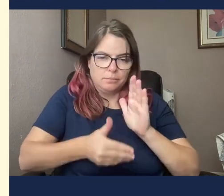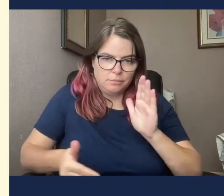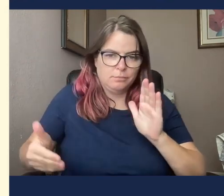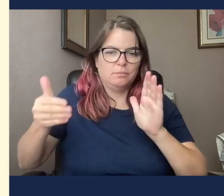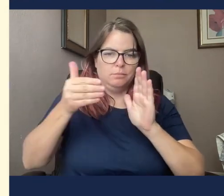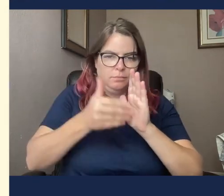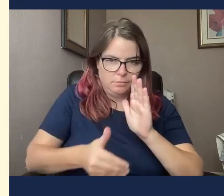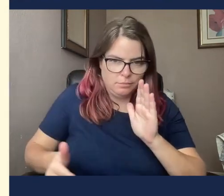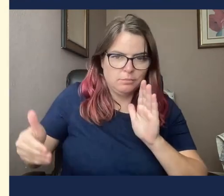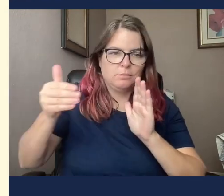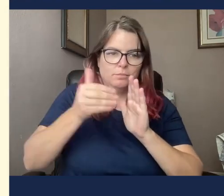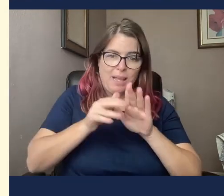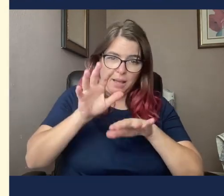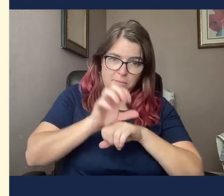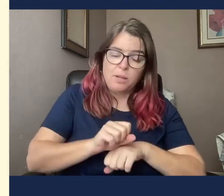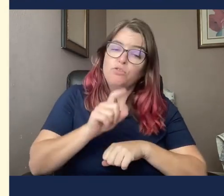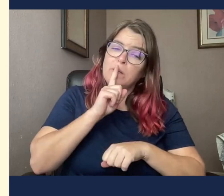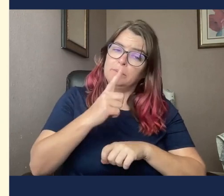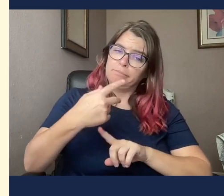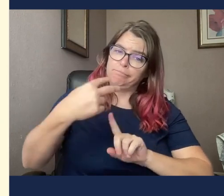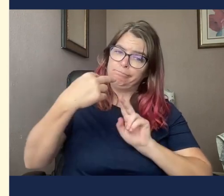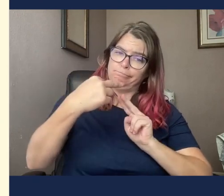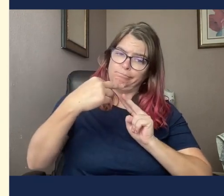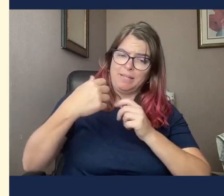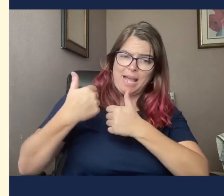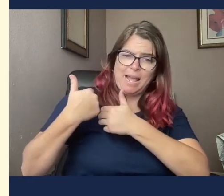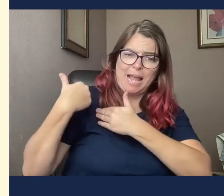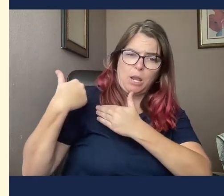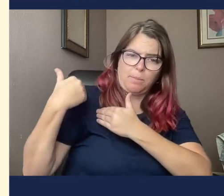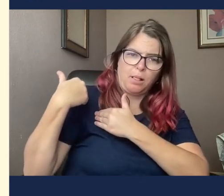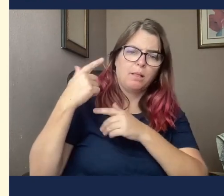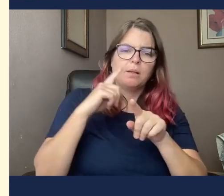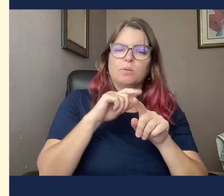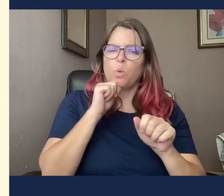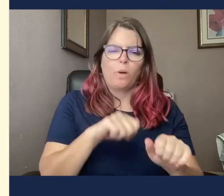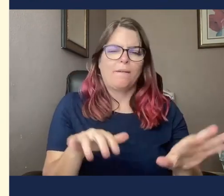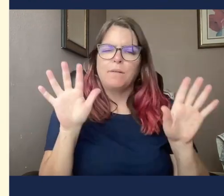deployed in nonwestern nations